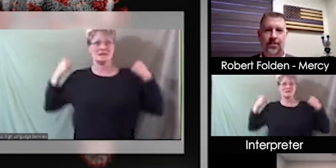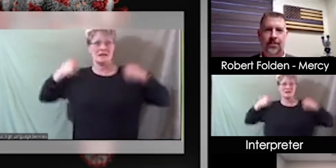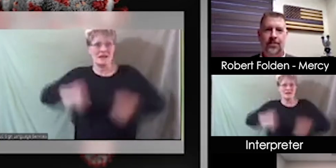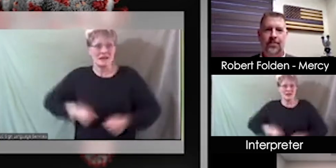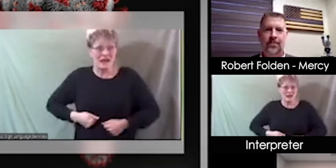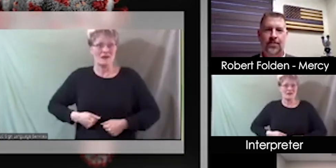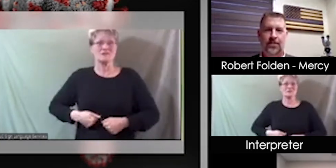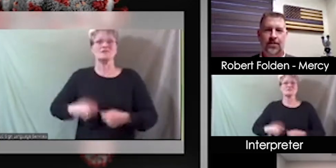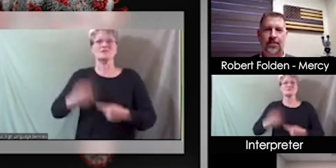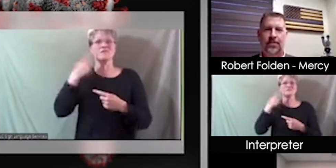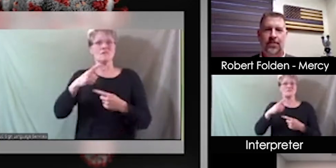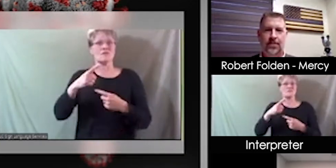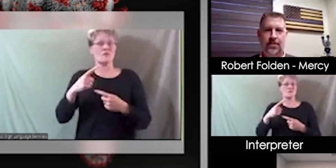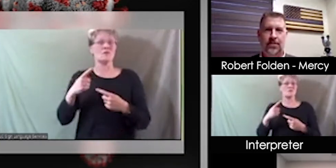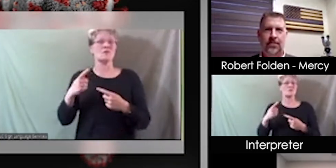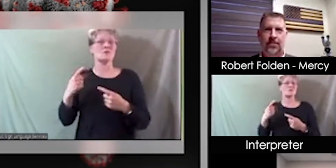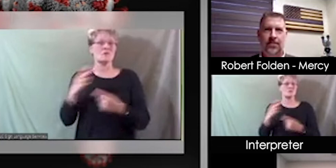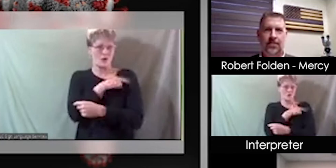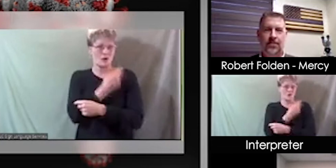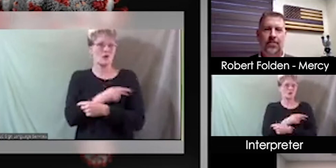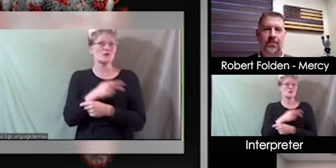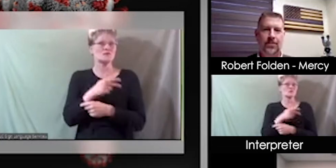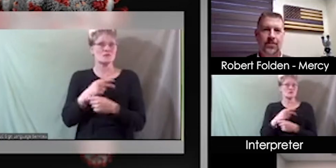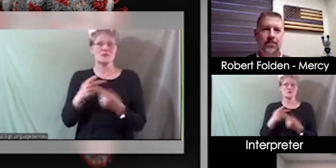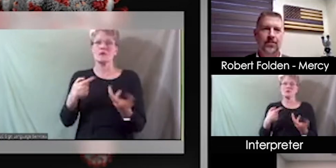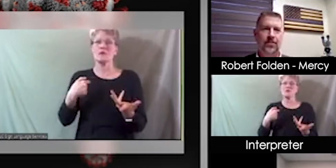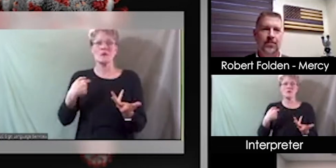kind of more anecdotally, to various hospitals, but we actually had